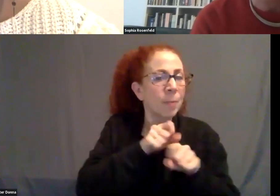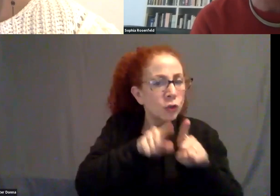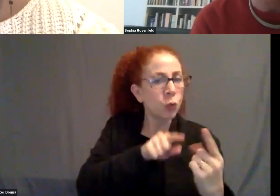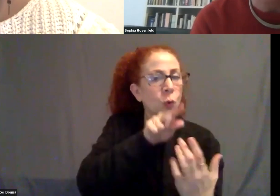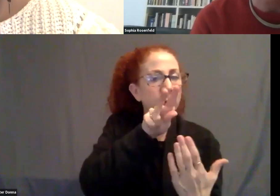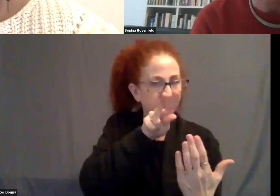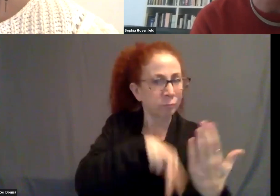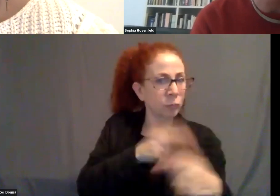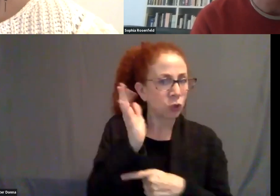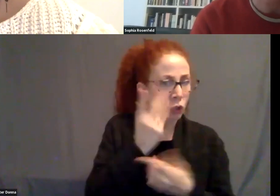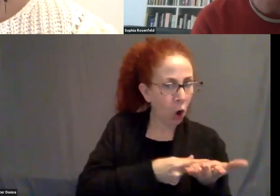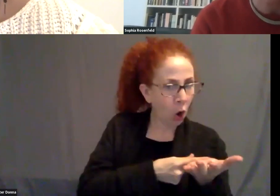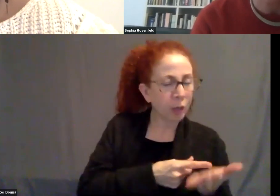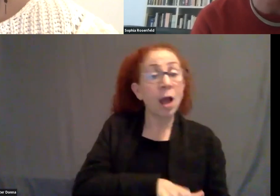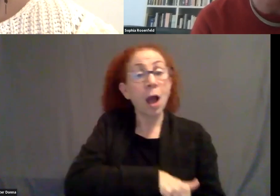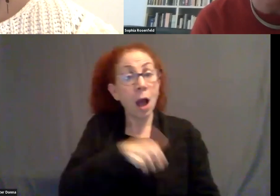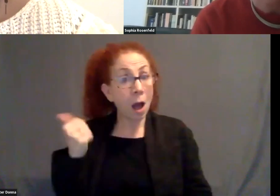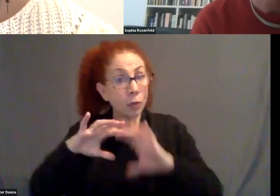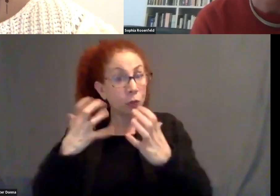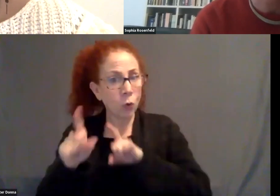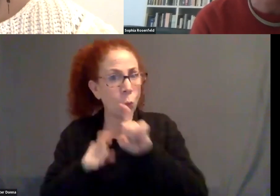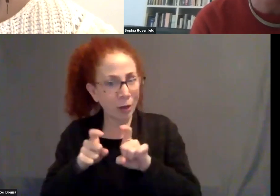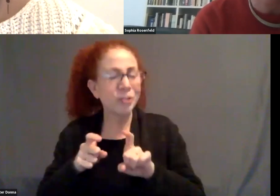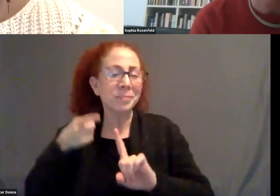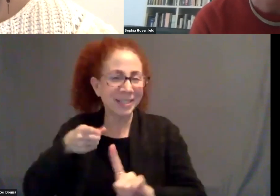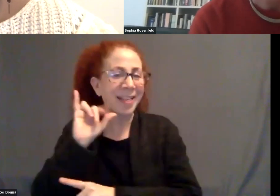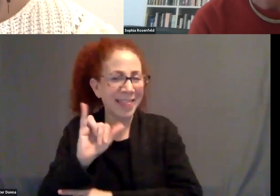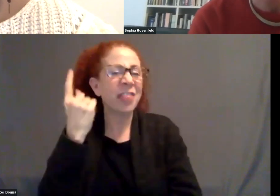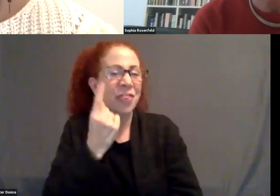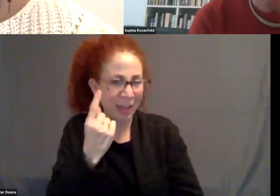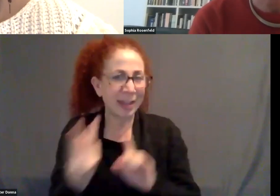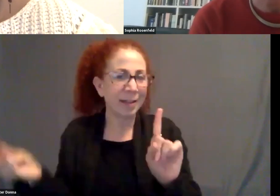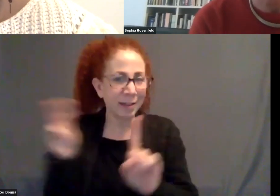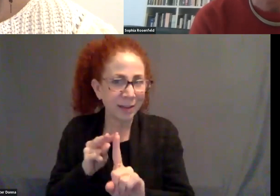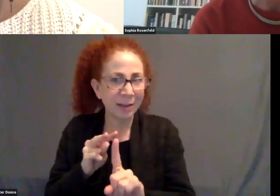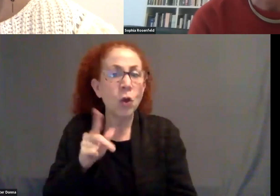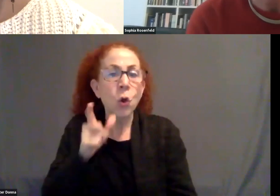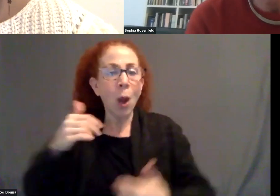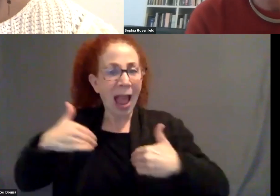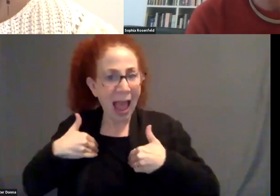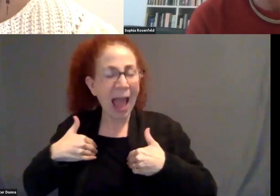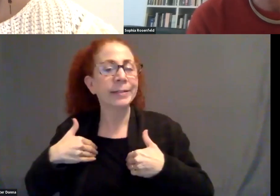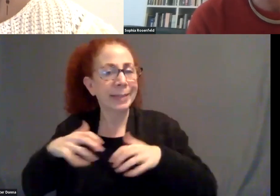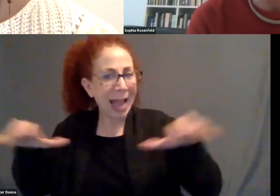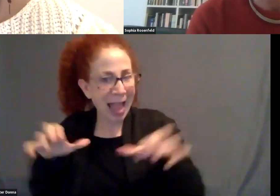also, a lot of questions precisely about this thinking about who has agency and how to talk about children.